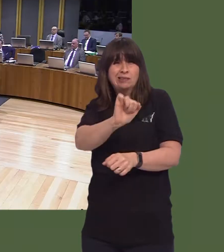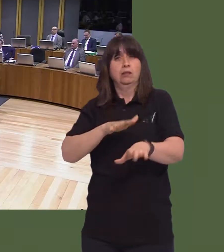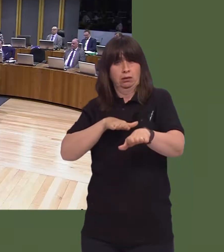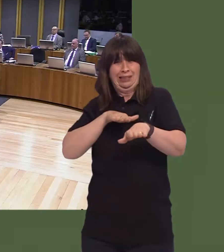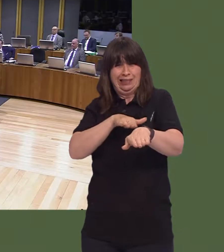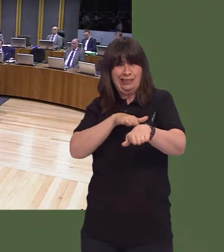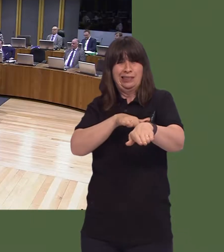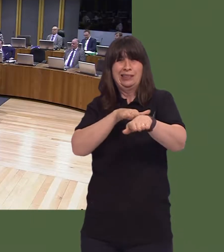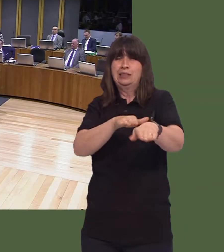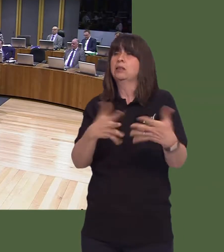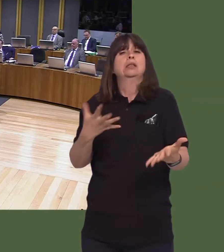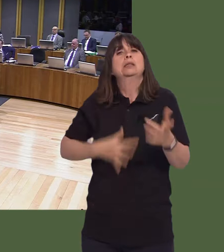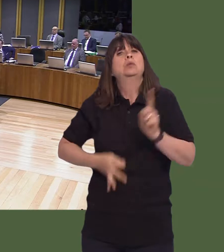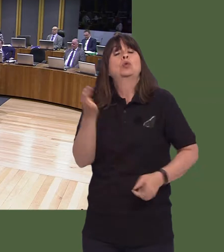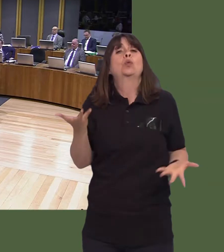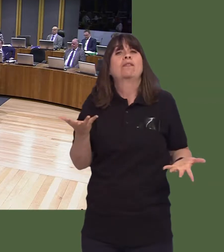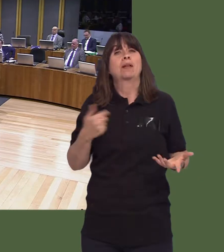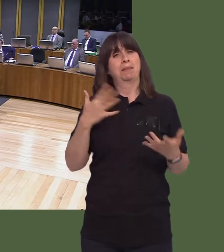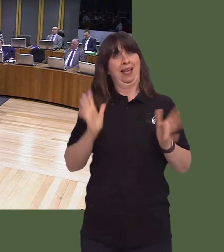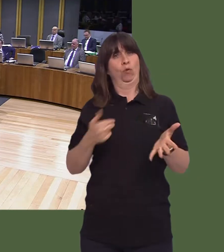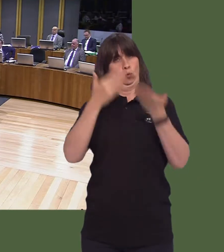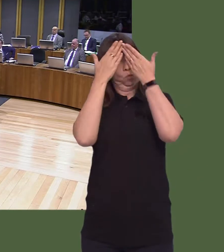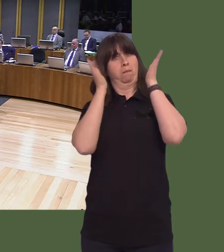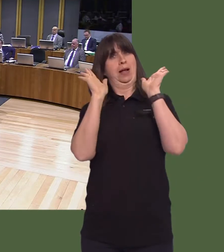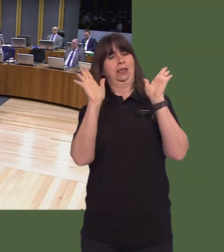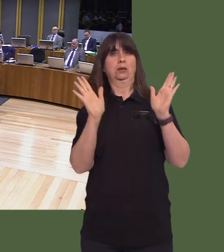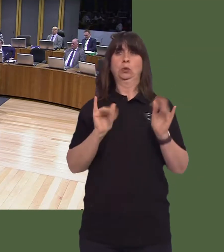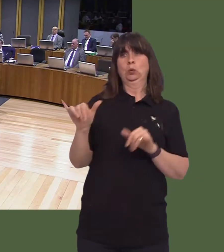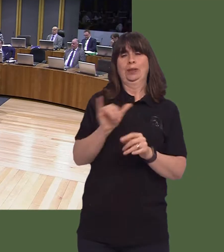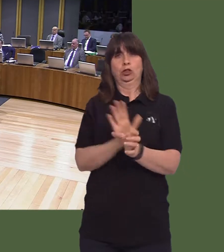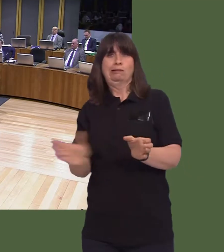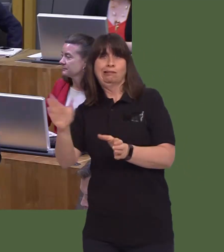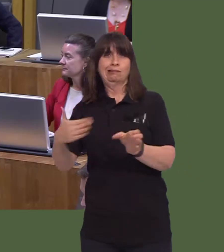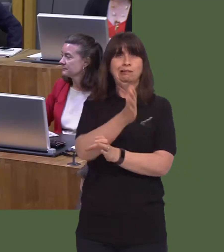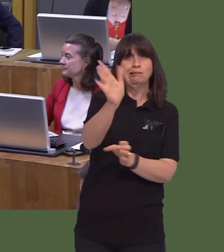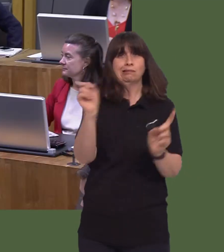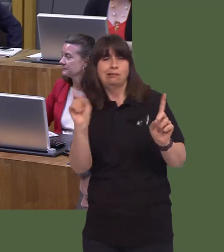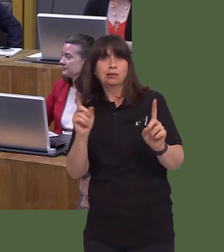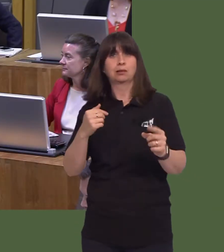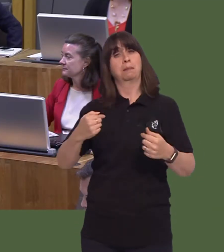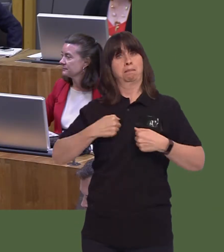But I have to keep an open mind on which route should be taken forward because I will be the person taking the decision.